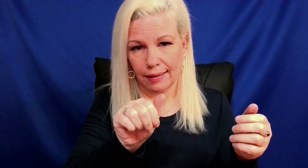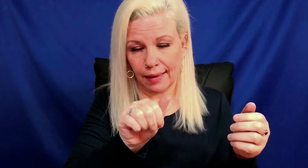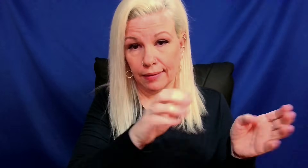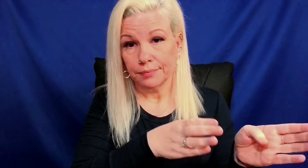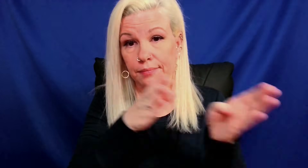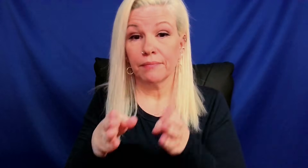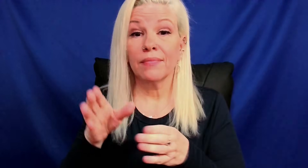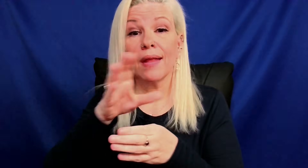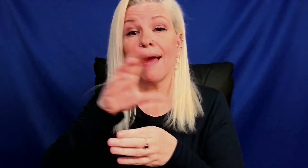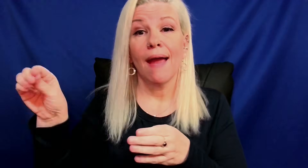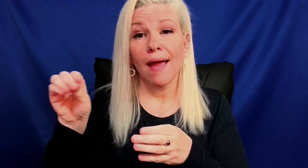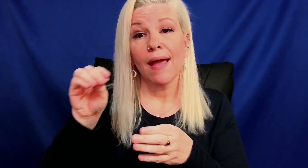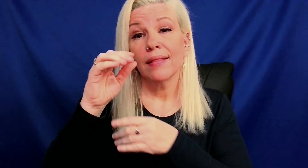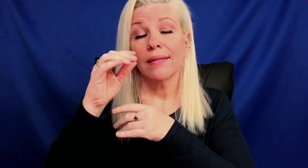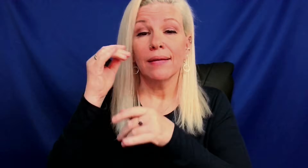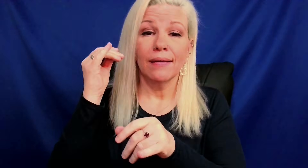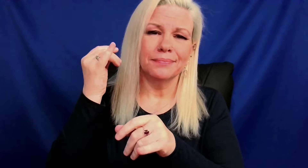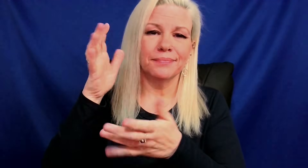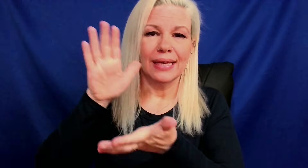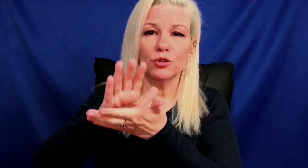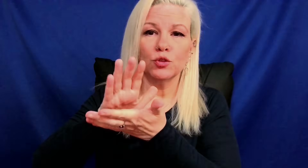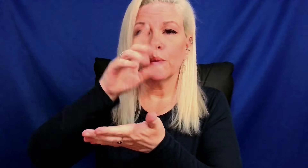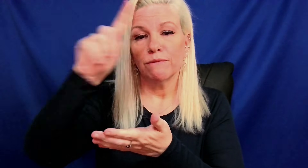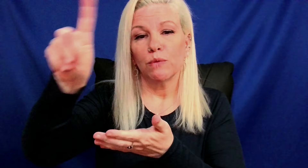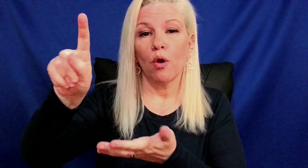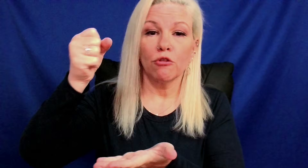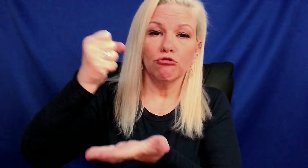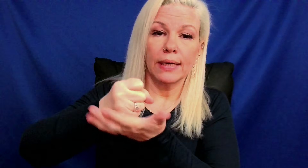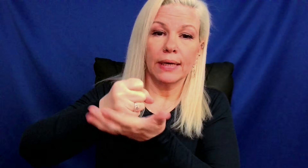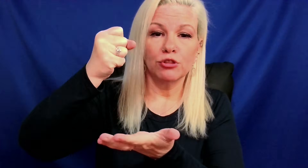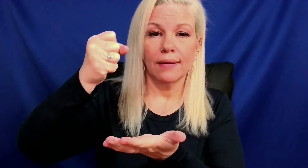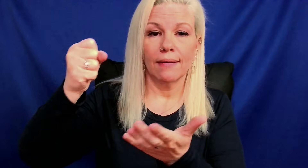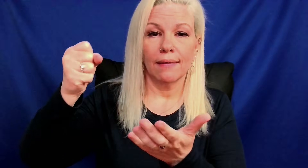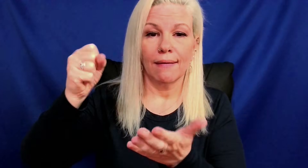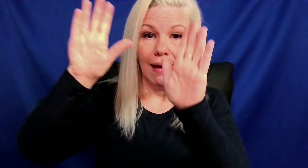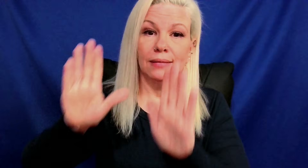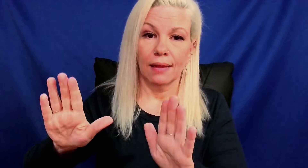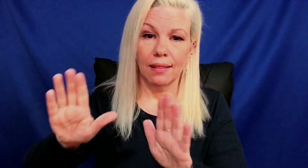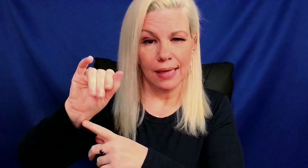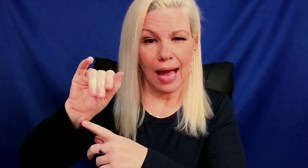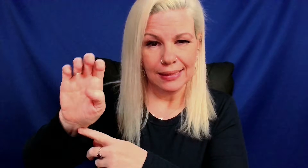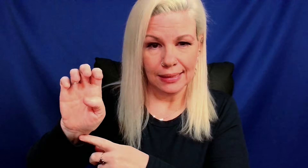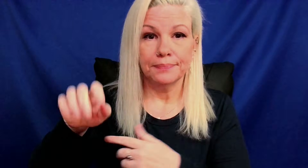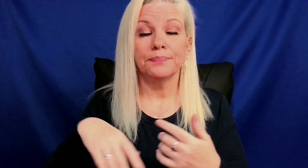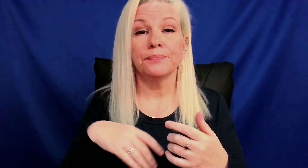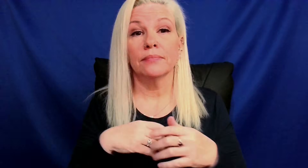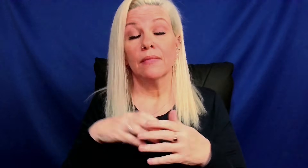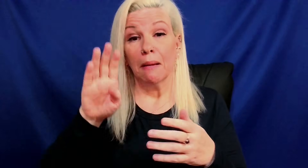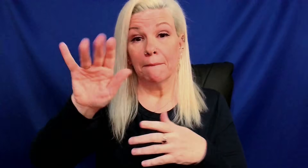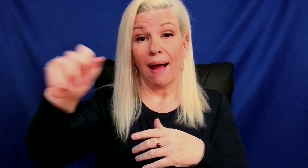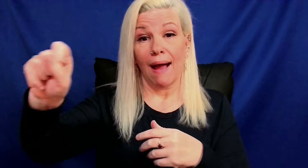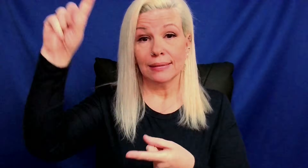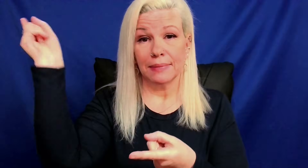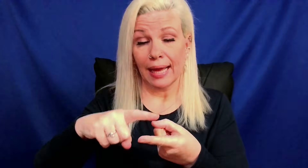and the Institute for Credentialing Excellence (ICE), bias mitigation is not optional